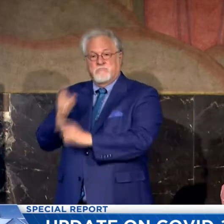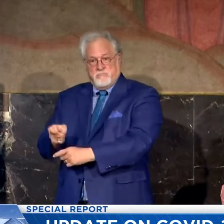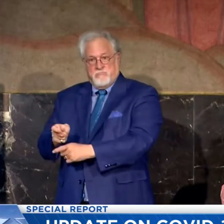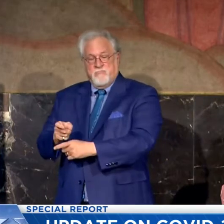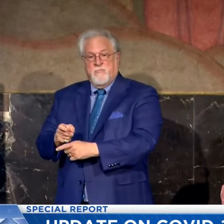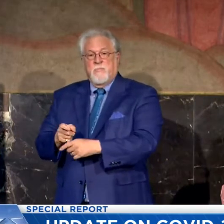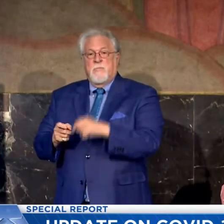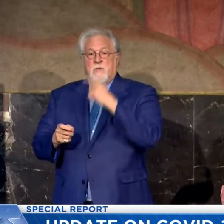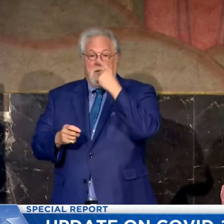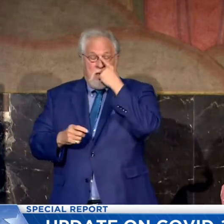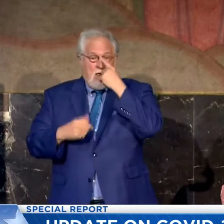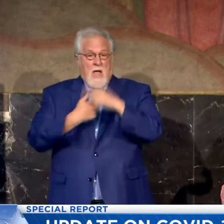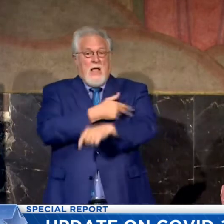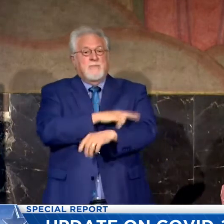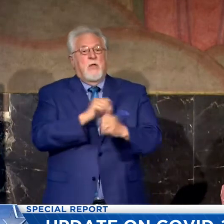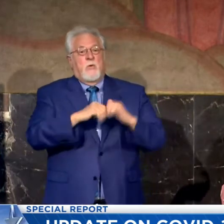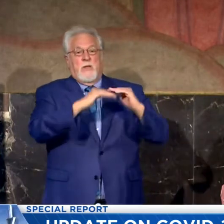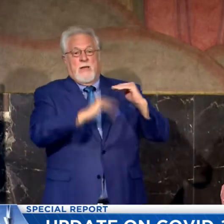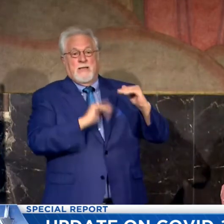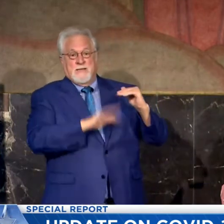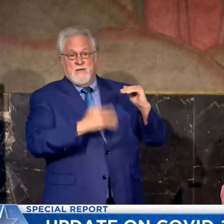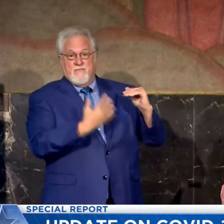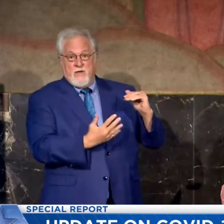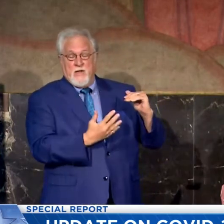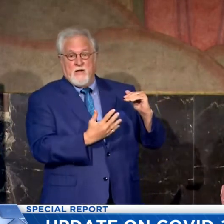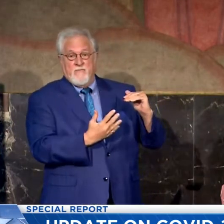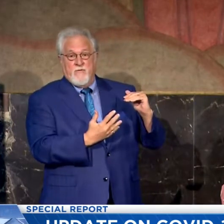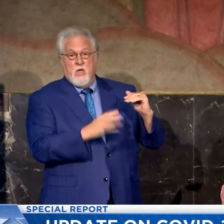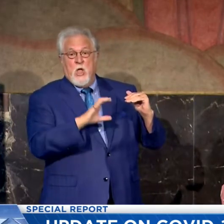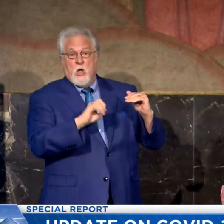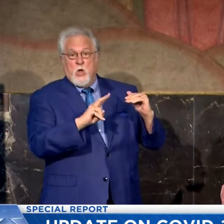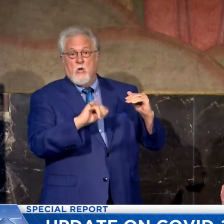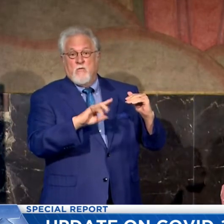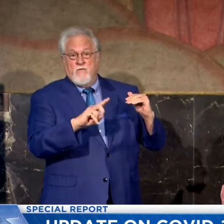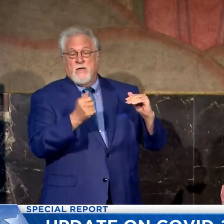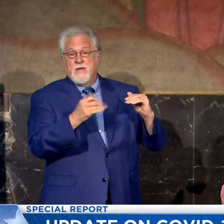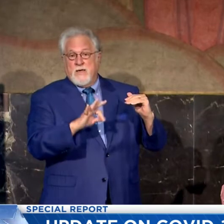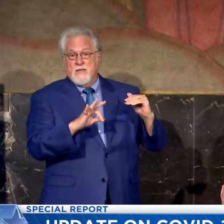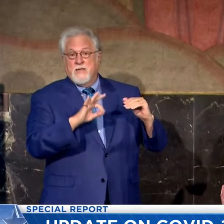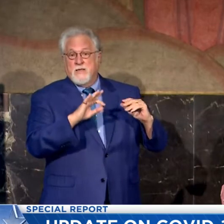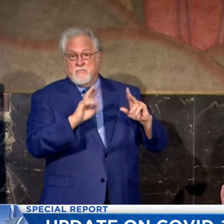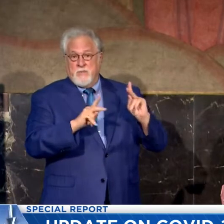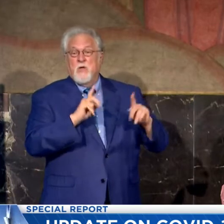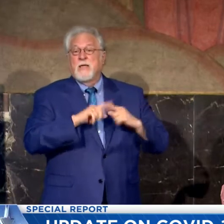BASED ON COVID-19 CASE LOAD. ANY HOSPITAL WITH FIVE OR MORE COVID-19 PATIENTS RECEIVE AN ALLOCATION.